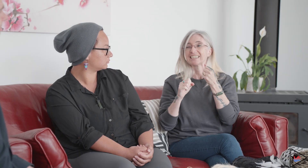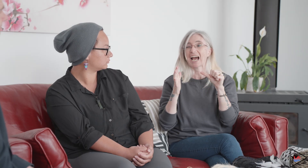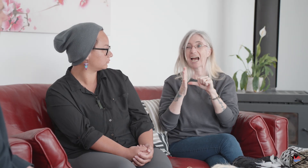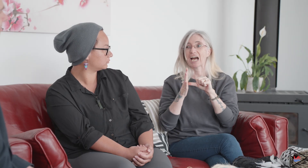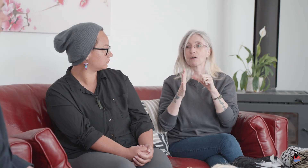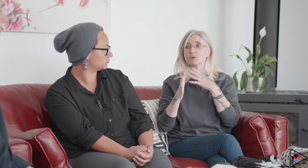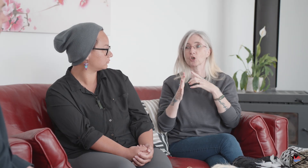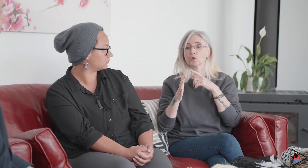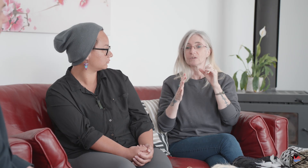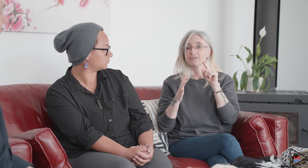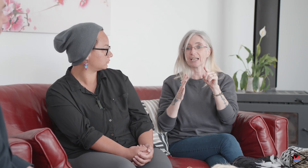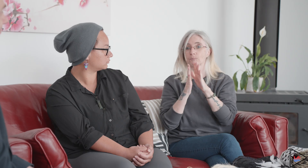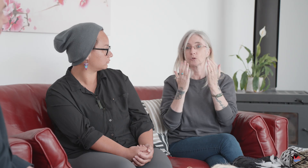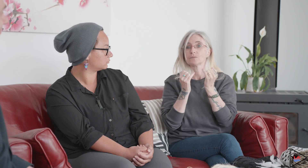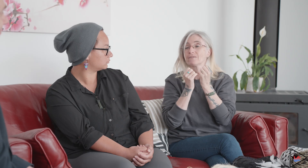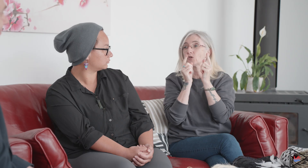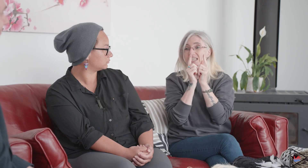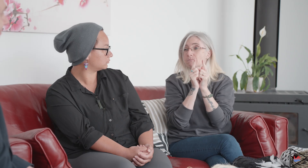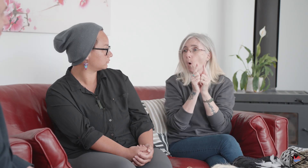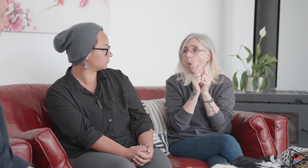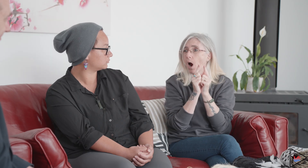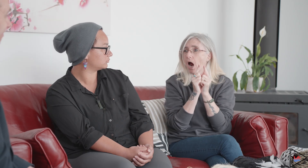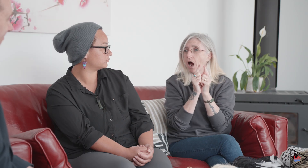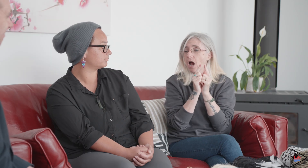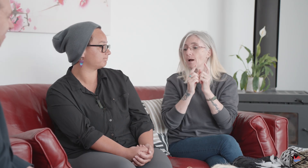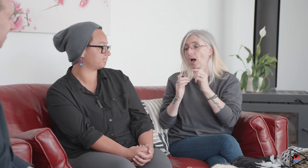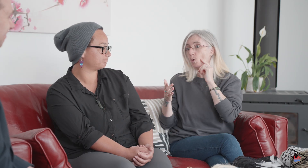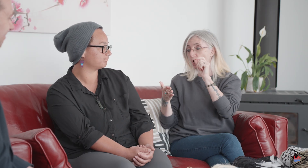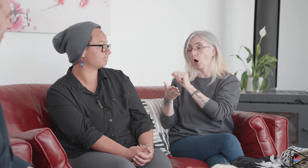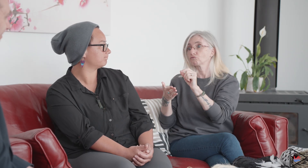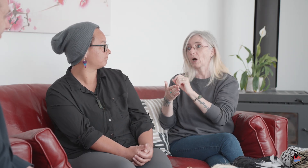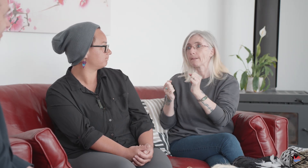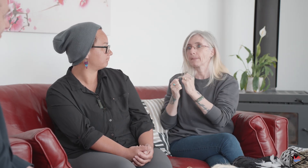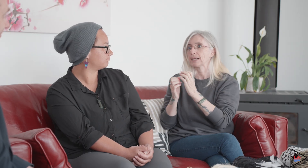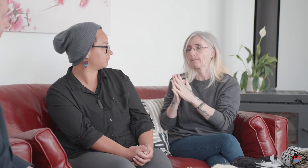But having those resources it's it is difficult because you know you've got a small picture and